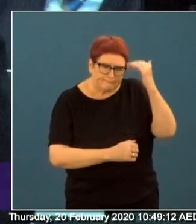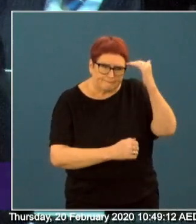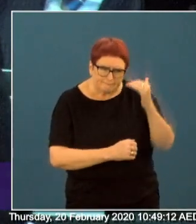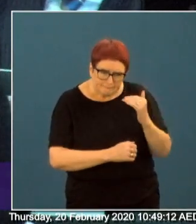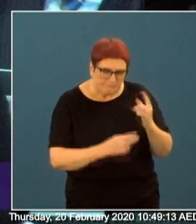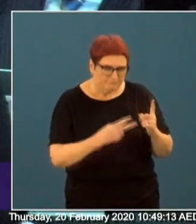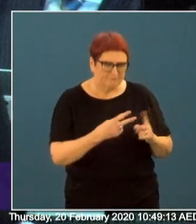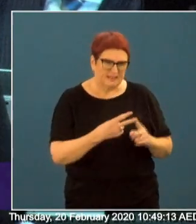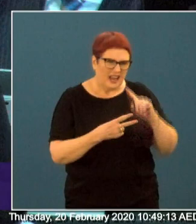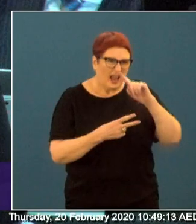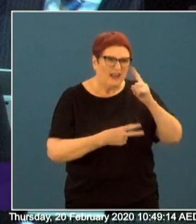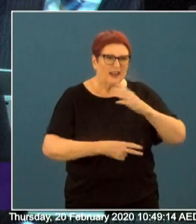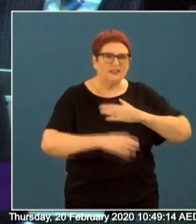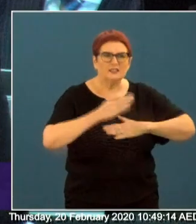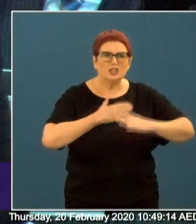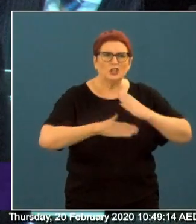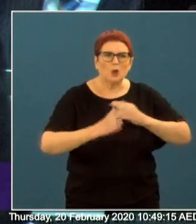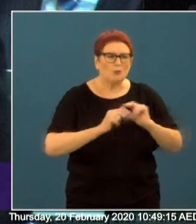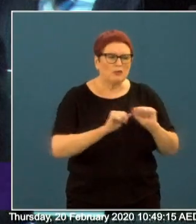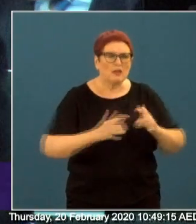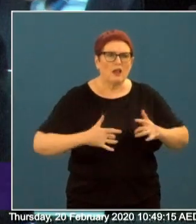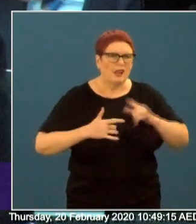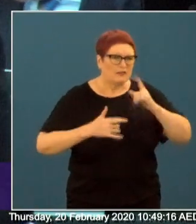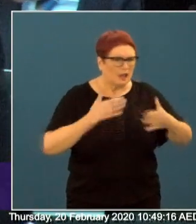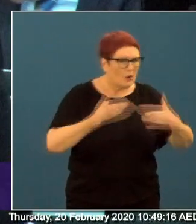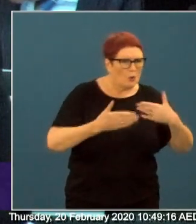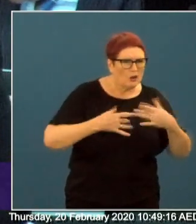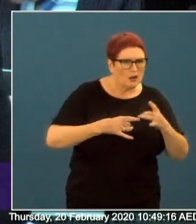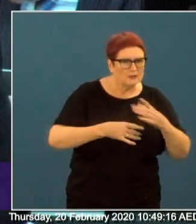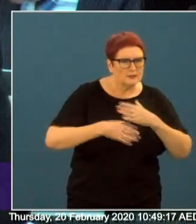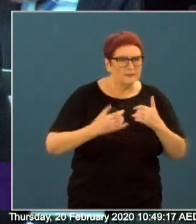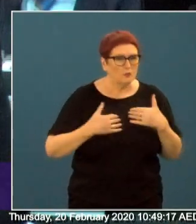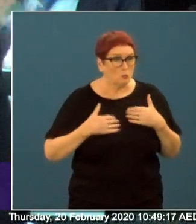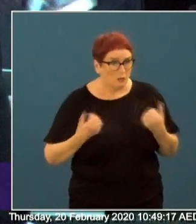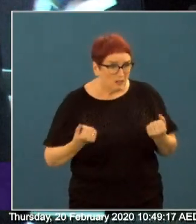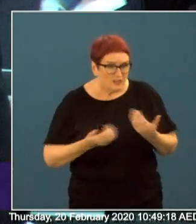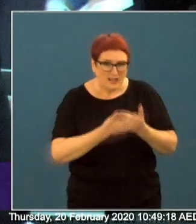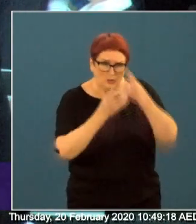to manage with common demands of day-to-day life? Is that how one might go about working out whether you fit